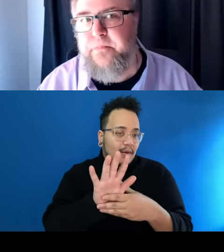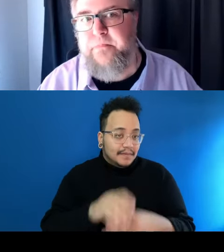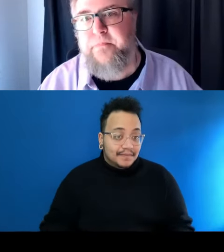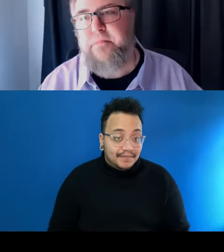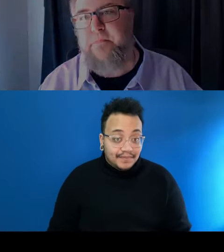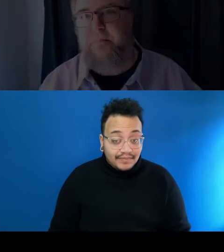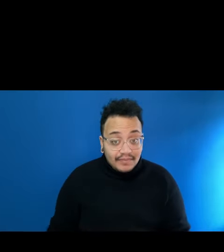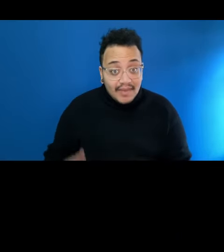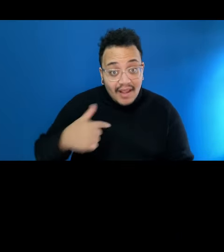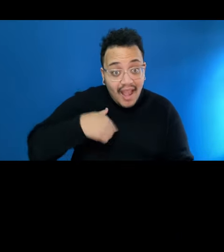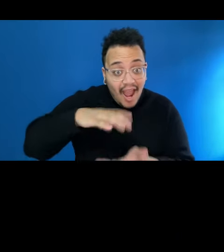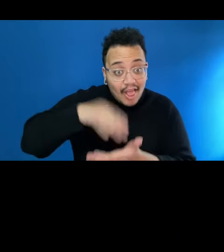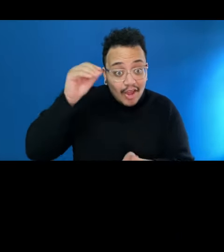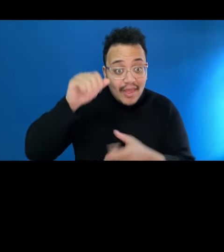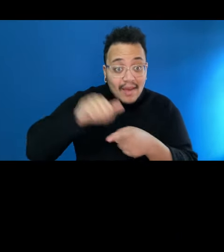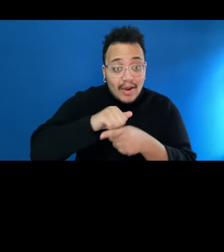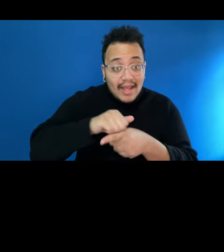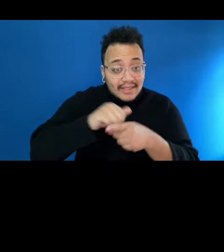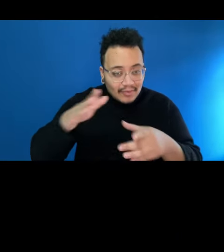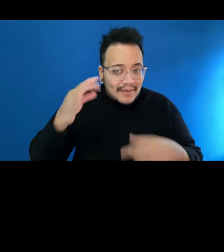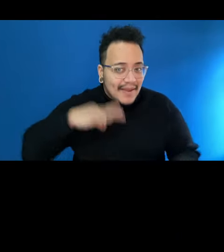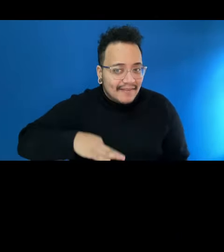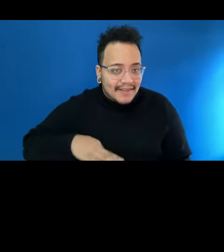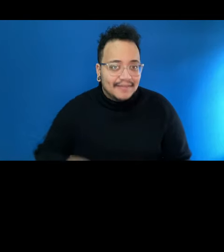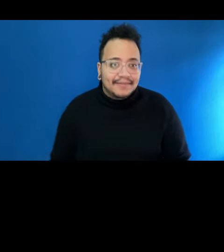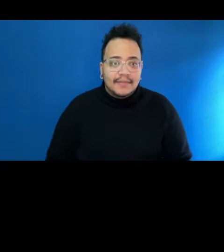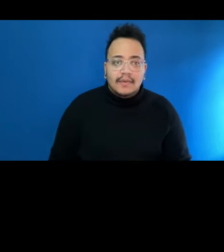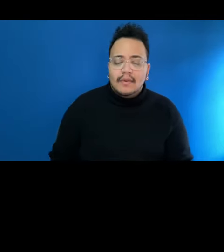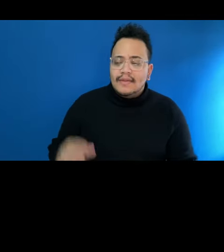I learned that practice pays off. I learned the value of hard work.